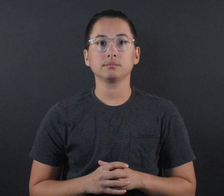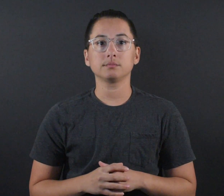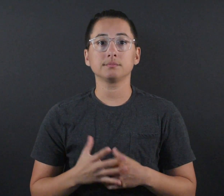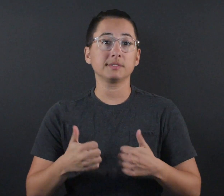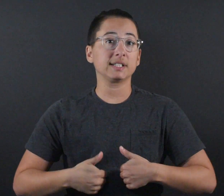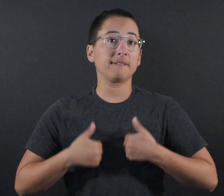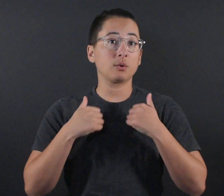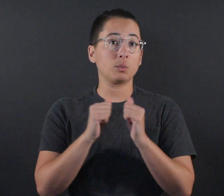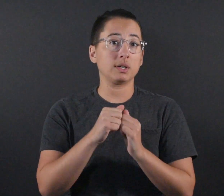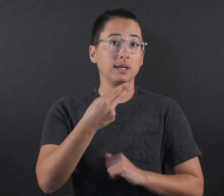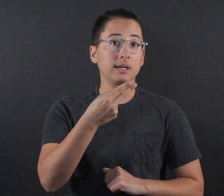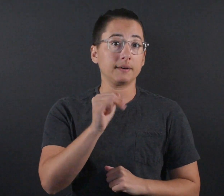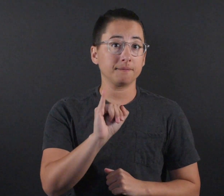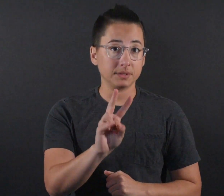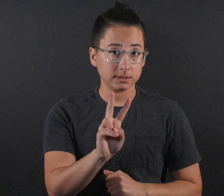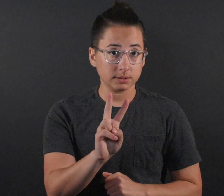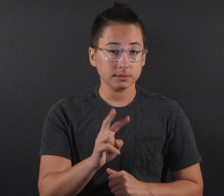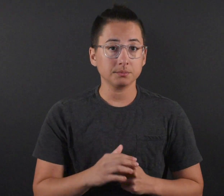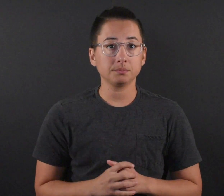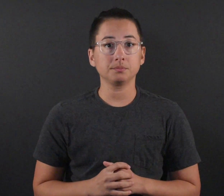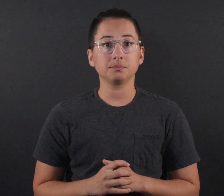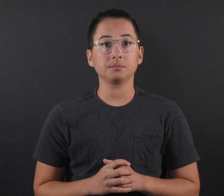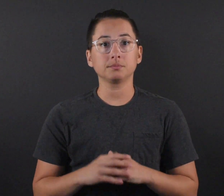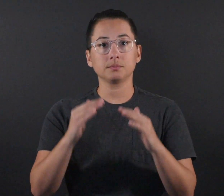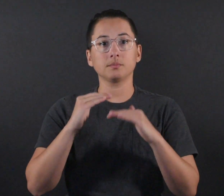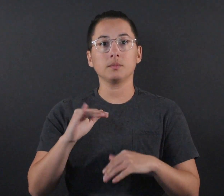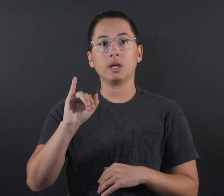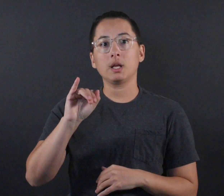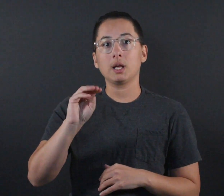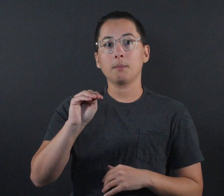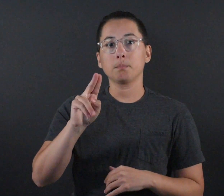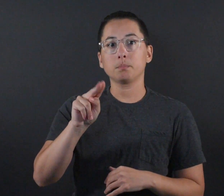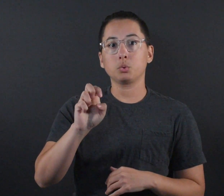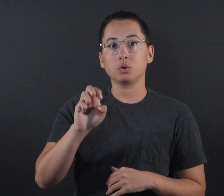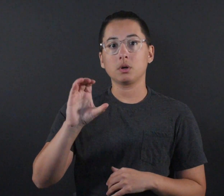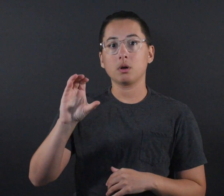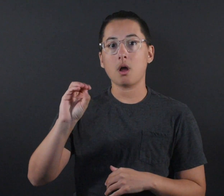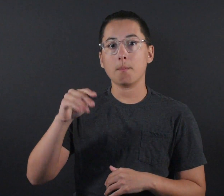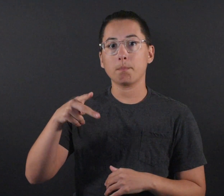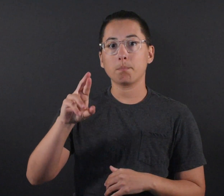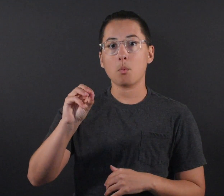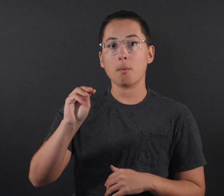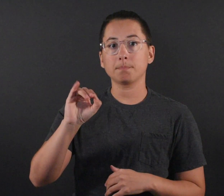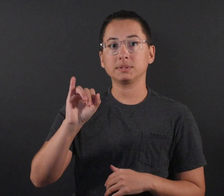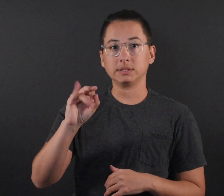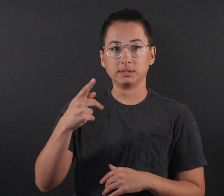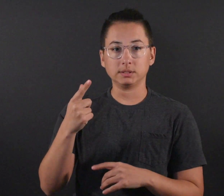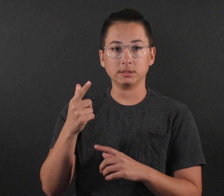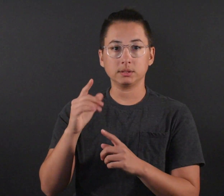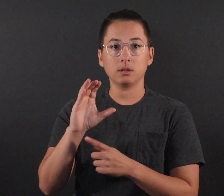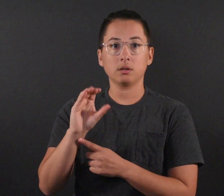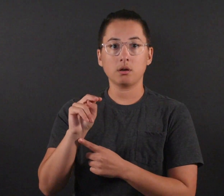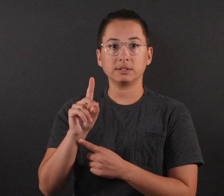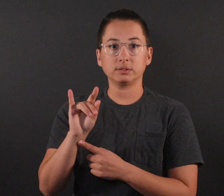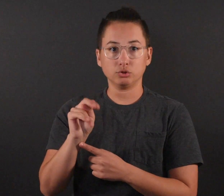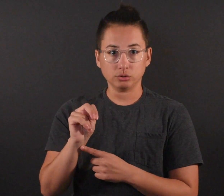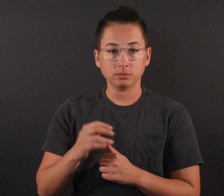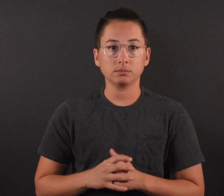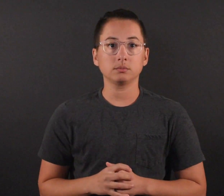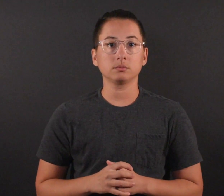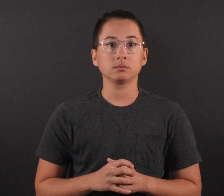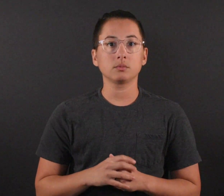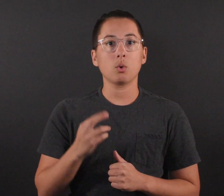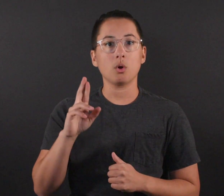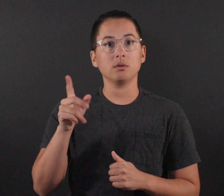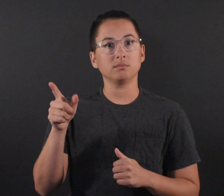• Immune-compromising condition. • On or eligible for HIV